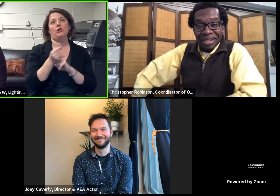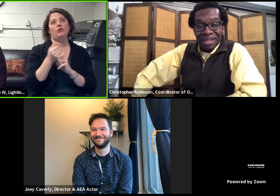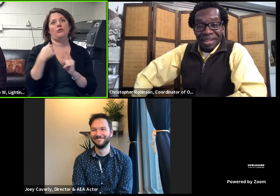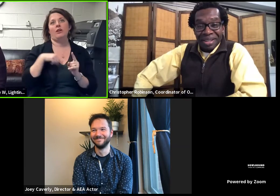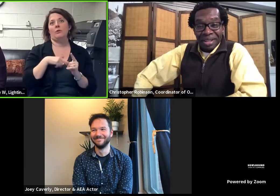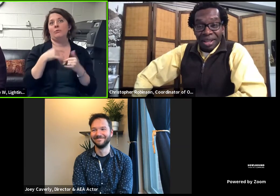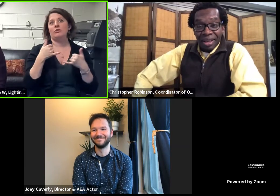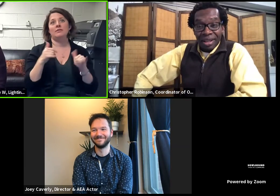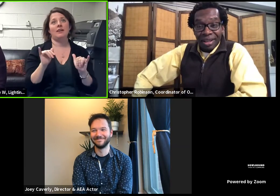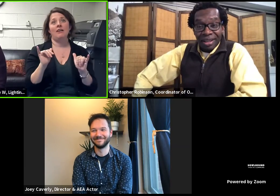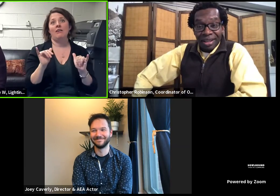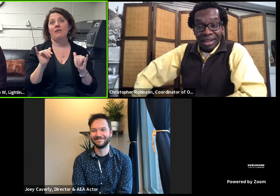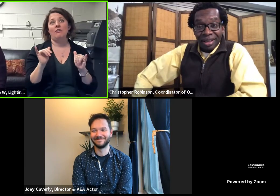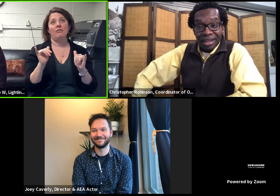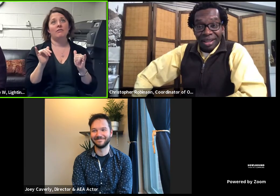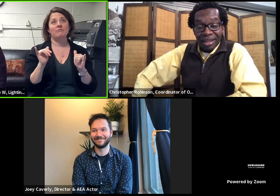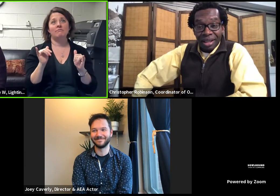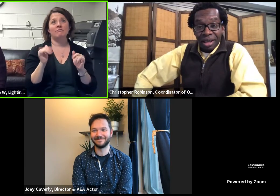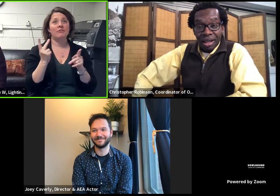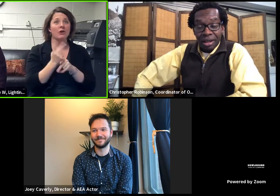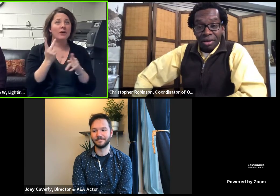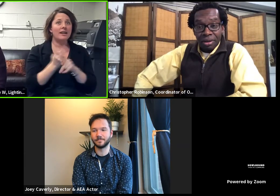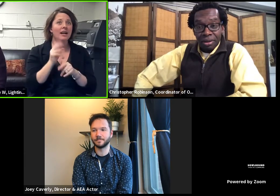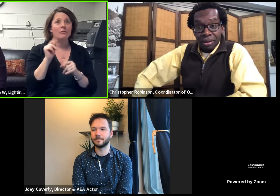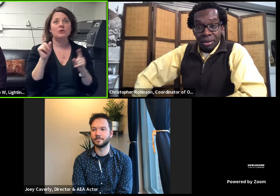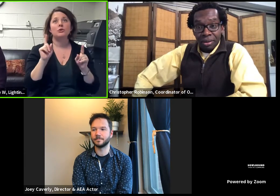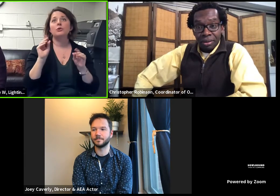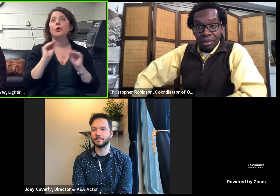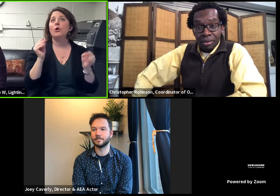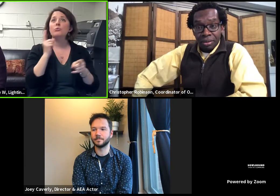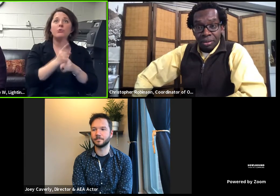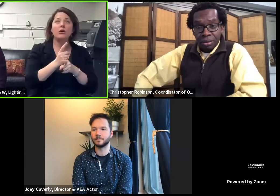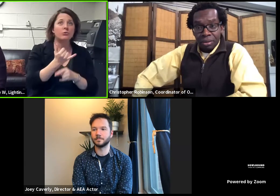but it's a situation that we're still figuring out.